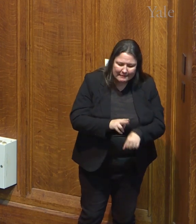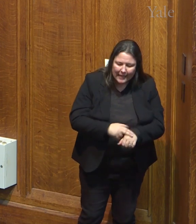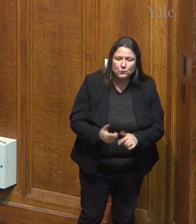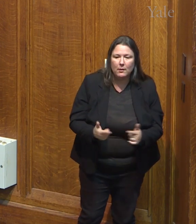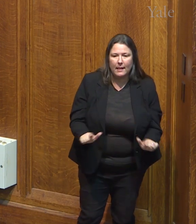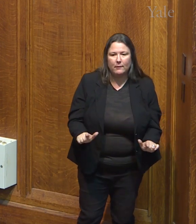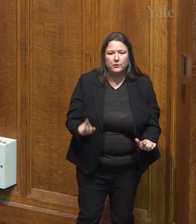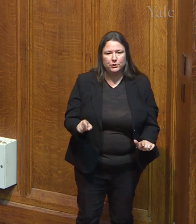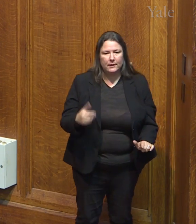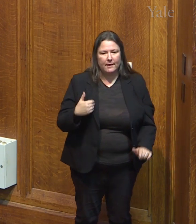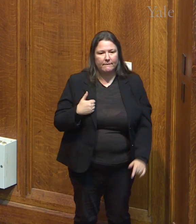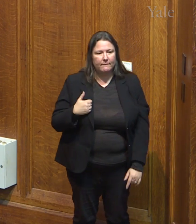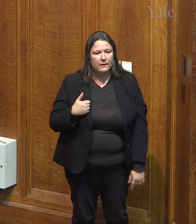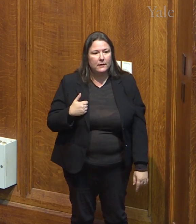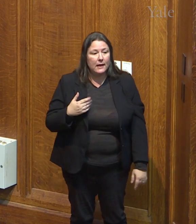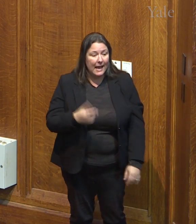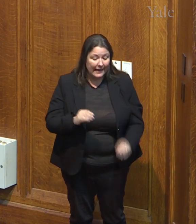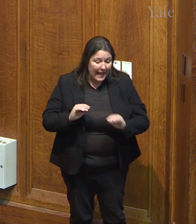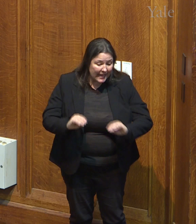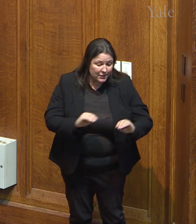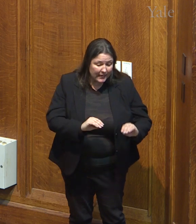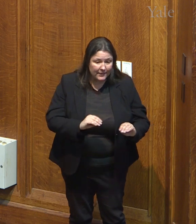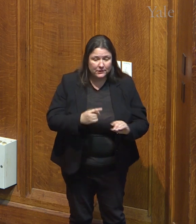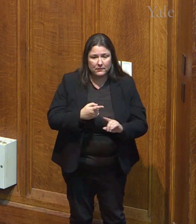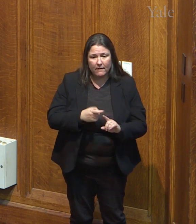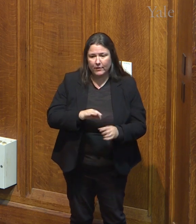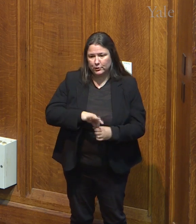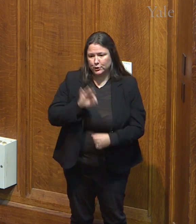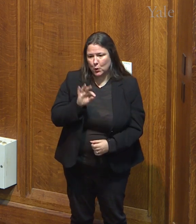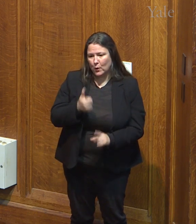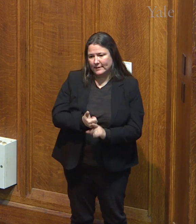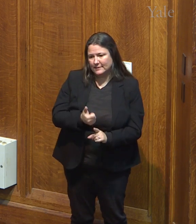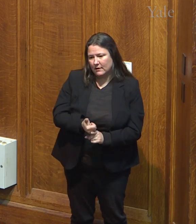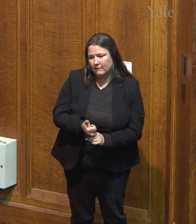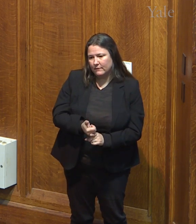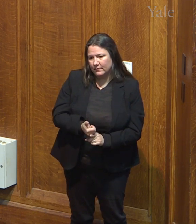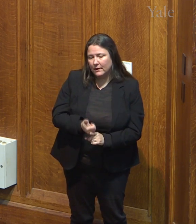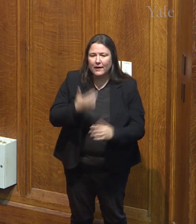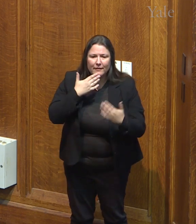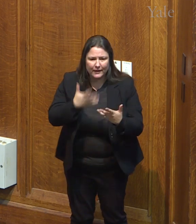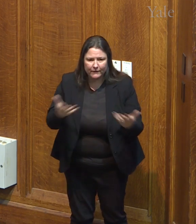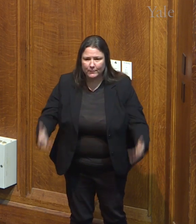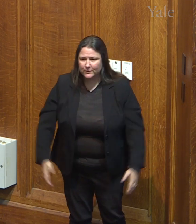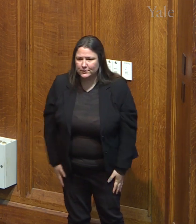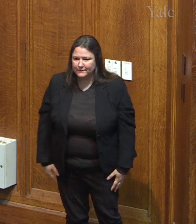and advocation of the soul itself. Thank you very much.